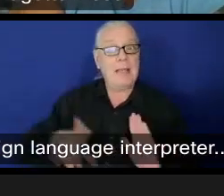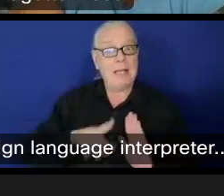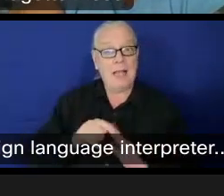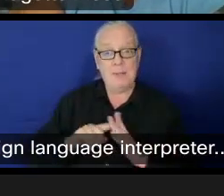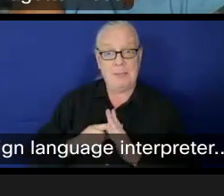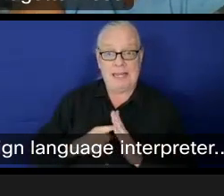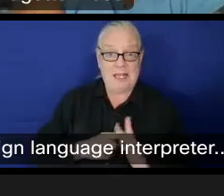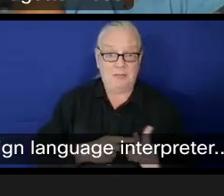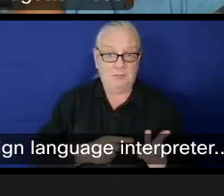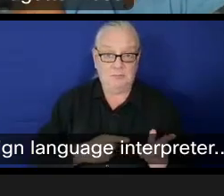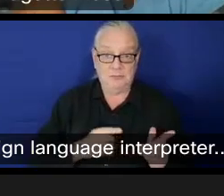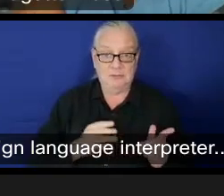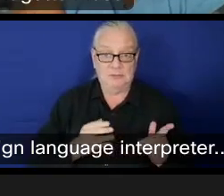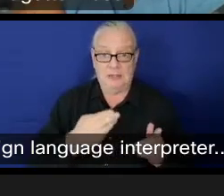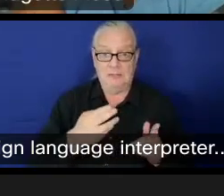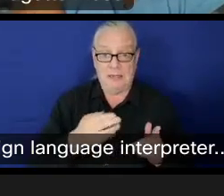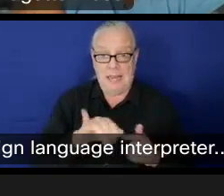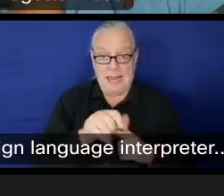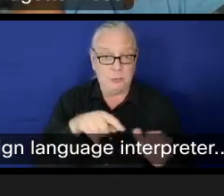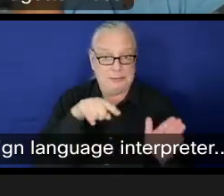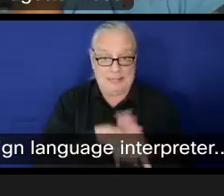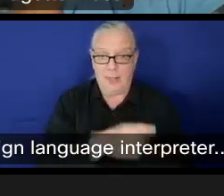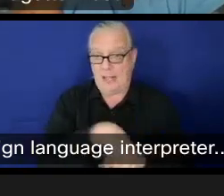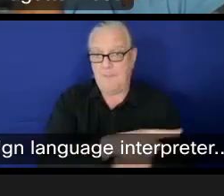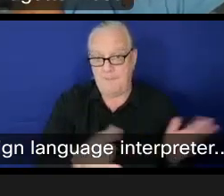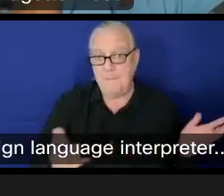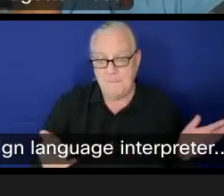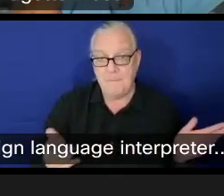were dying with AIDS. And so the organization has grown